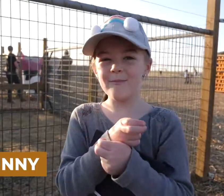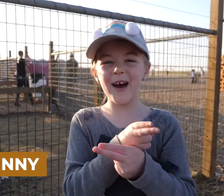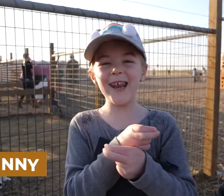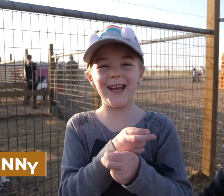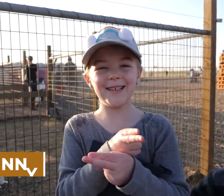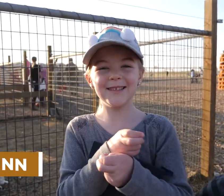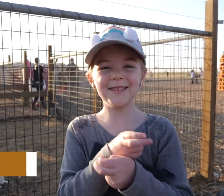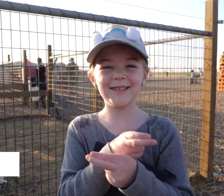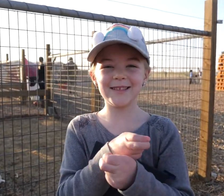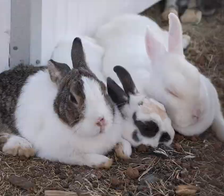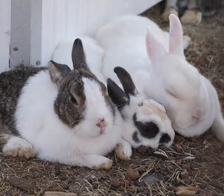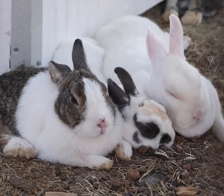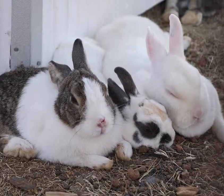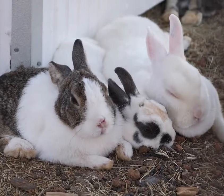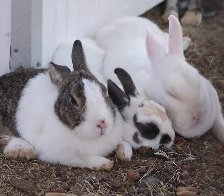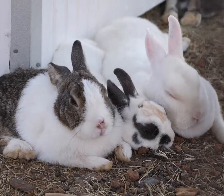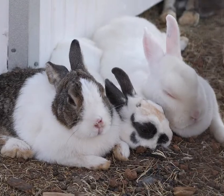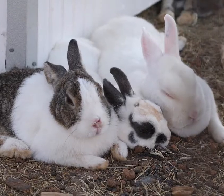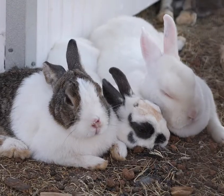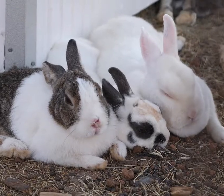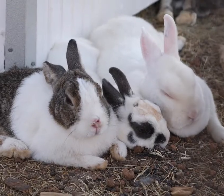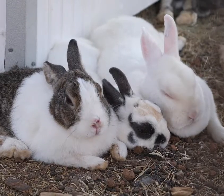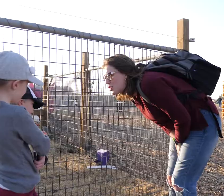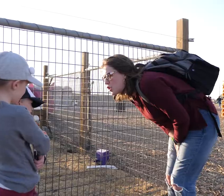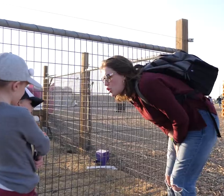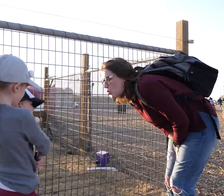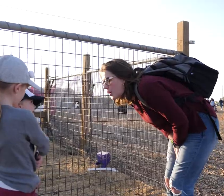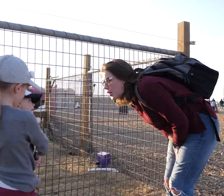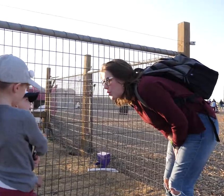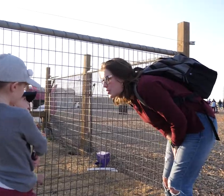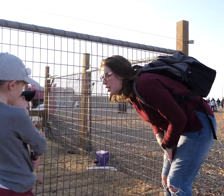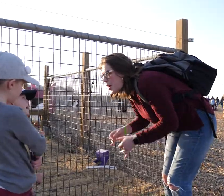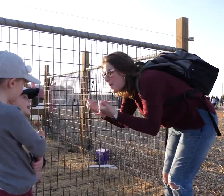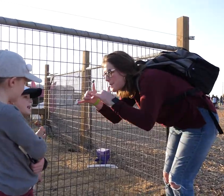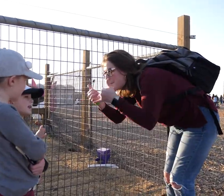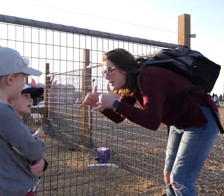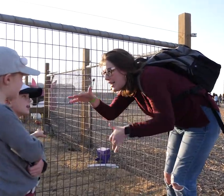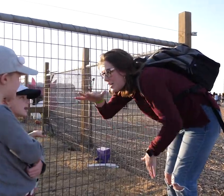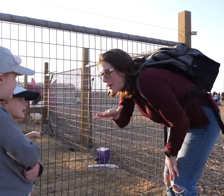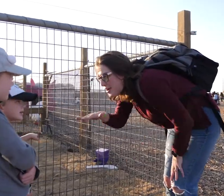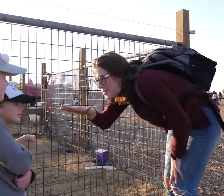Do you want to go to the PLAYGROUND?